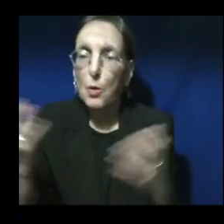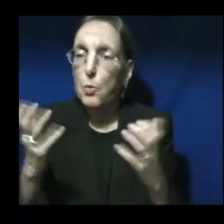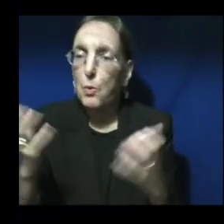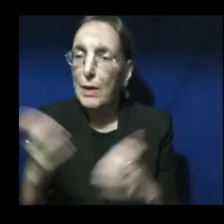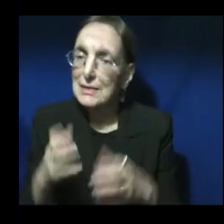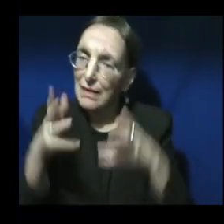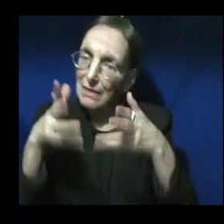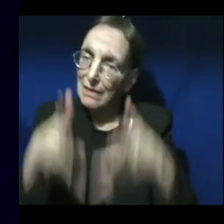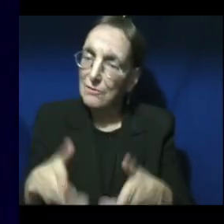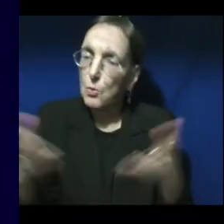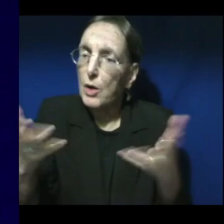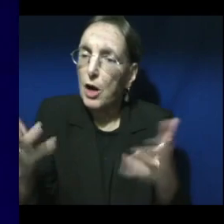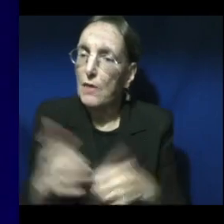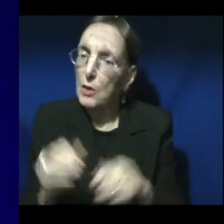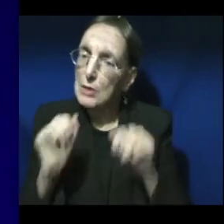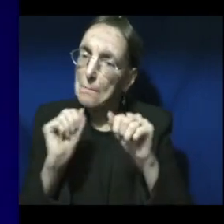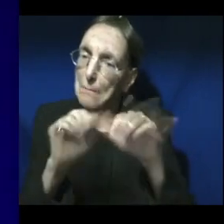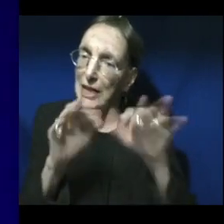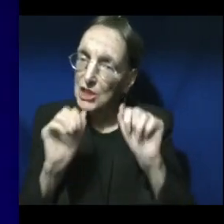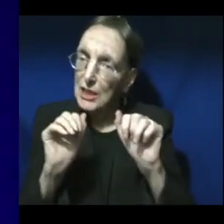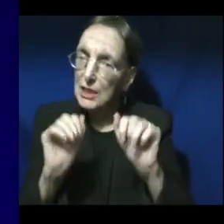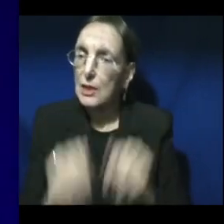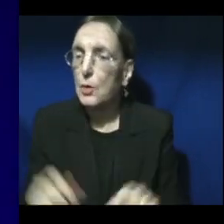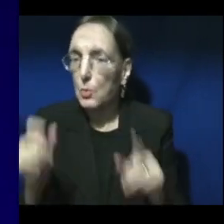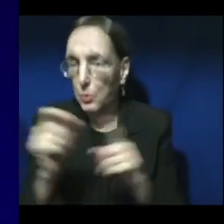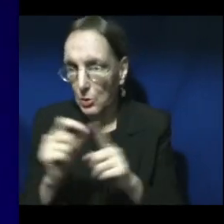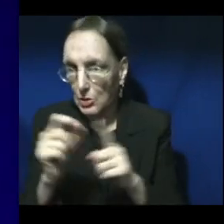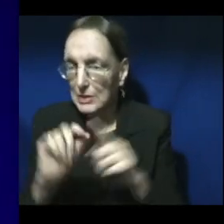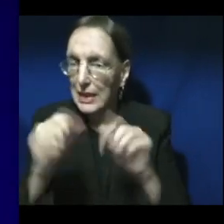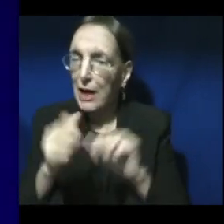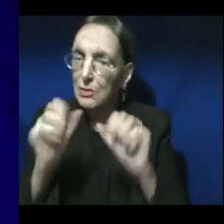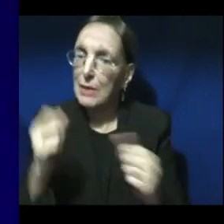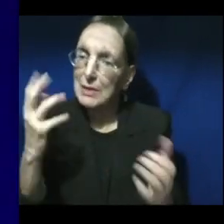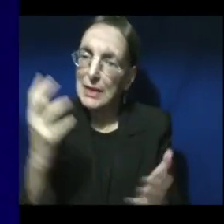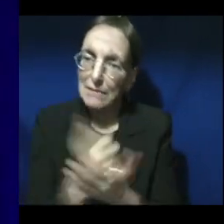and how can we take advantage of their power? And so as was nicely mentioned, I’m Professor